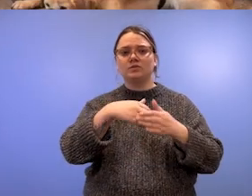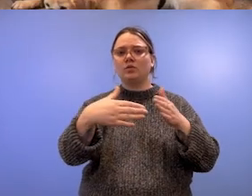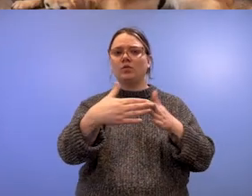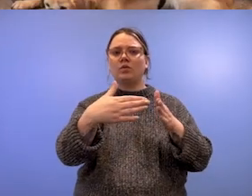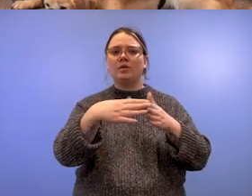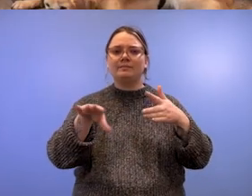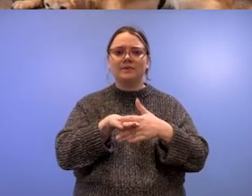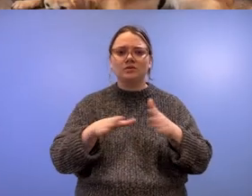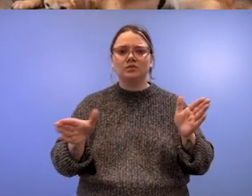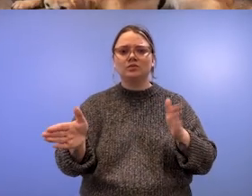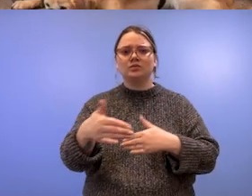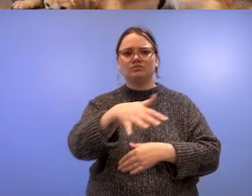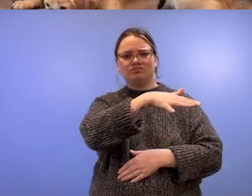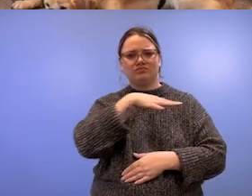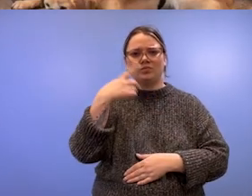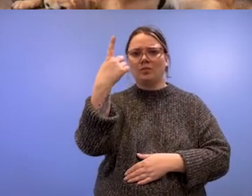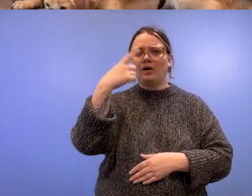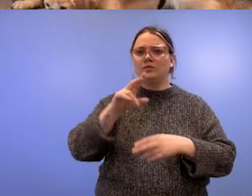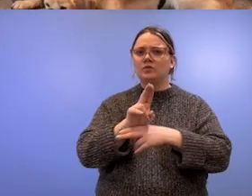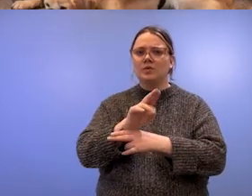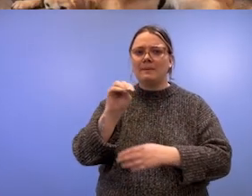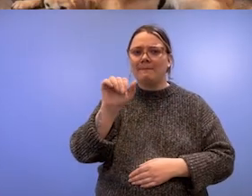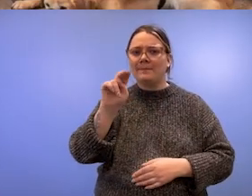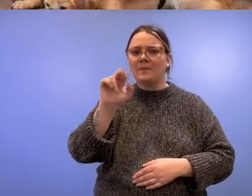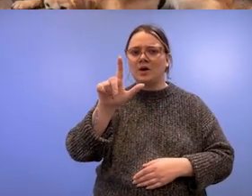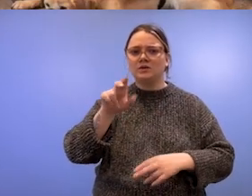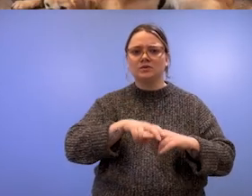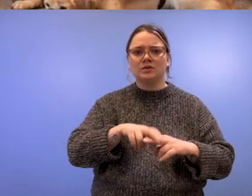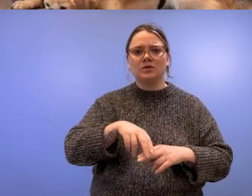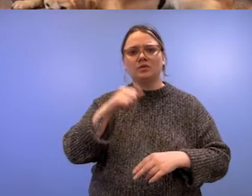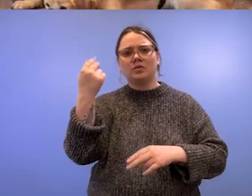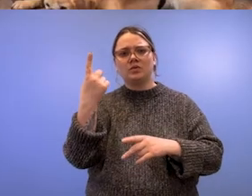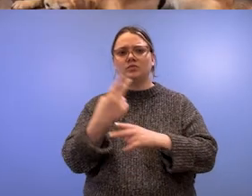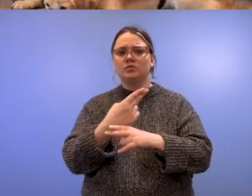including one who uses a manual chair and another who has a service dog on a leash, and the person